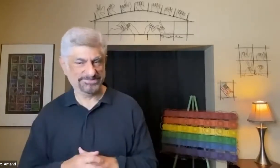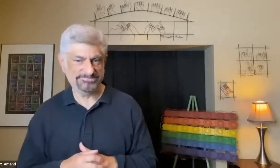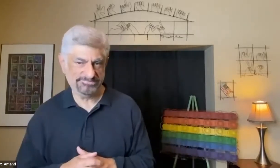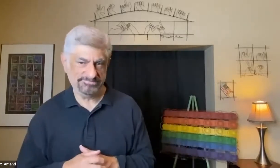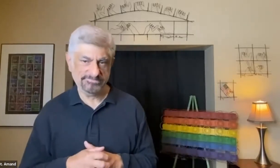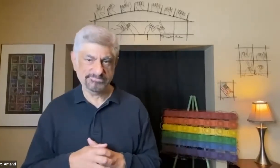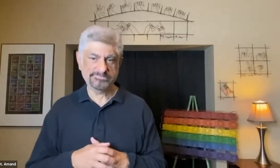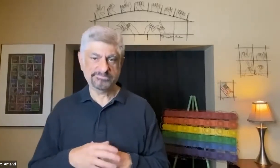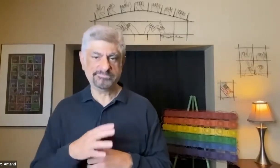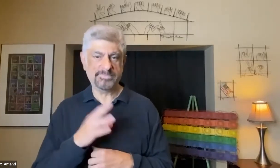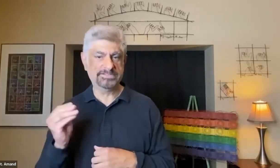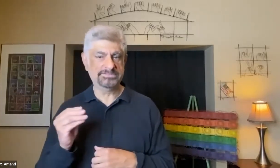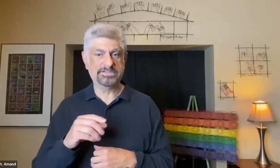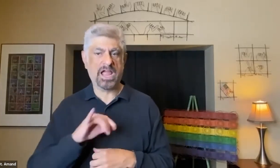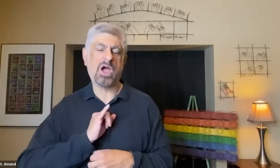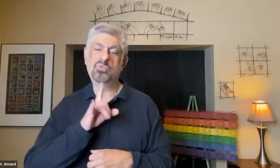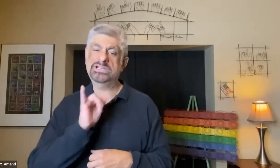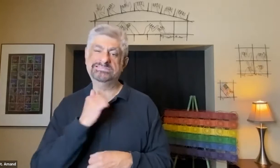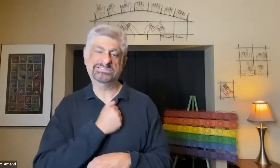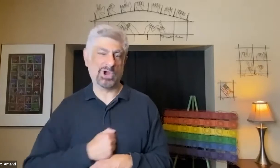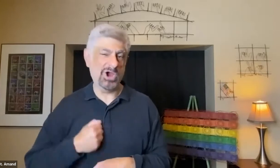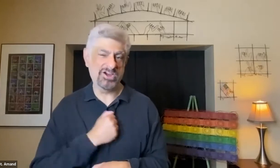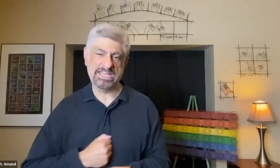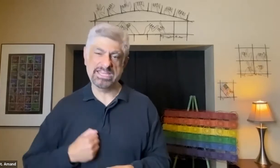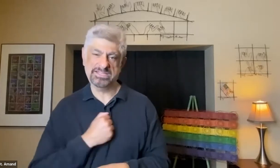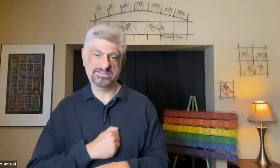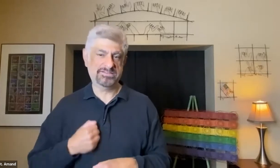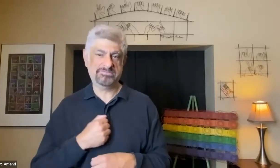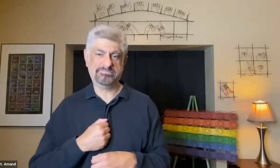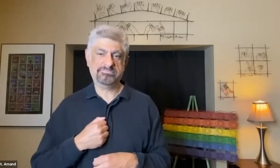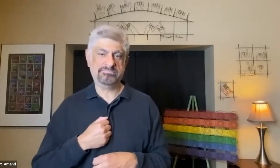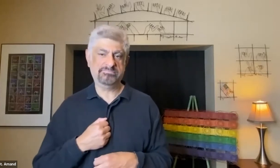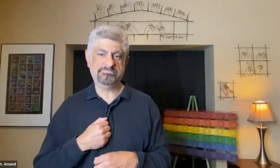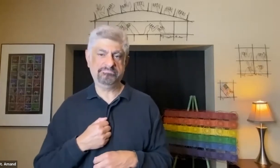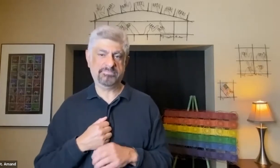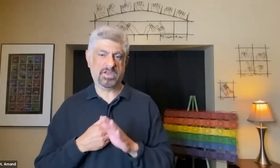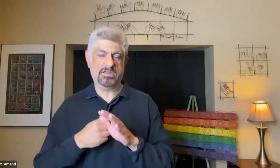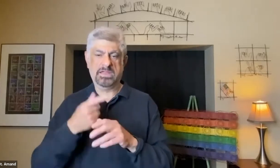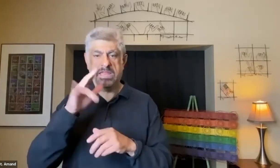So I just wanted to say thank you, Guy, for that contribution to me, and I want to say